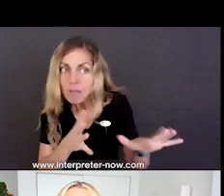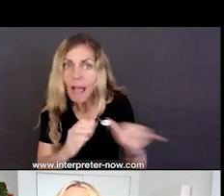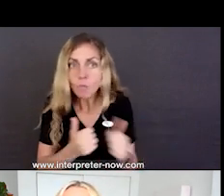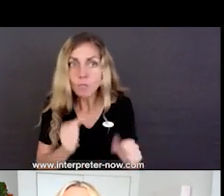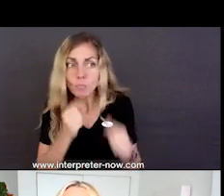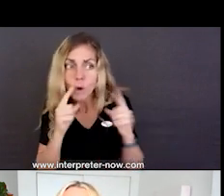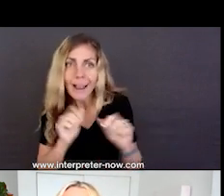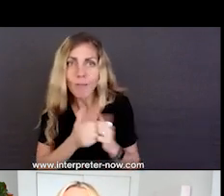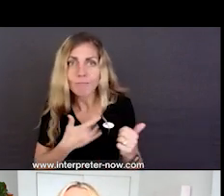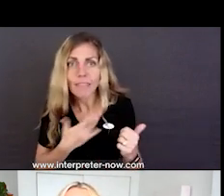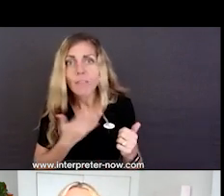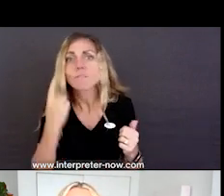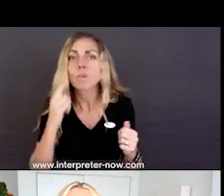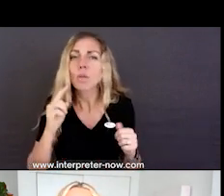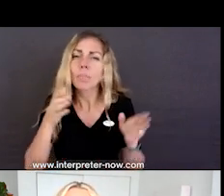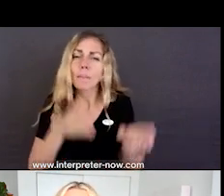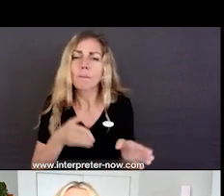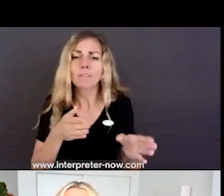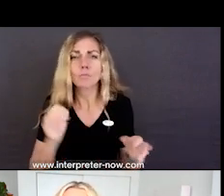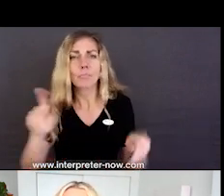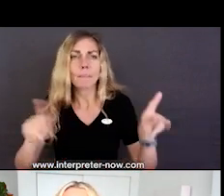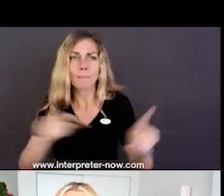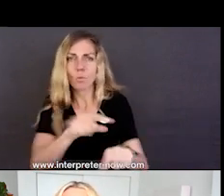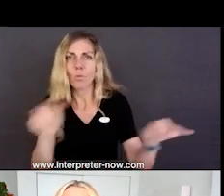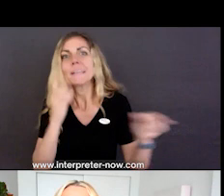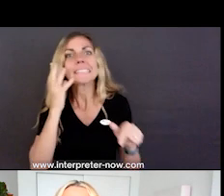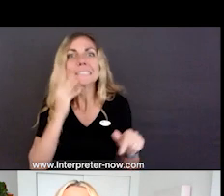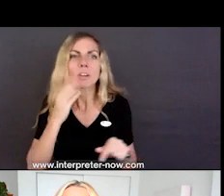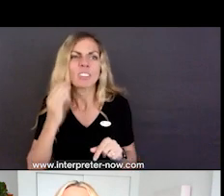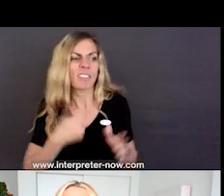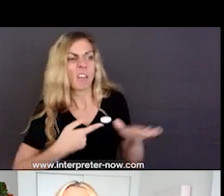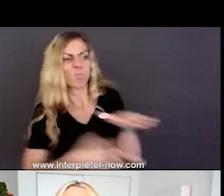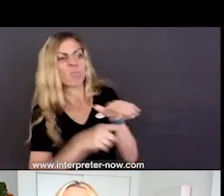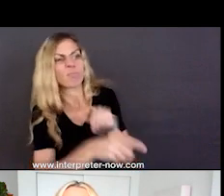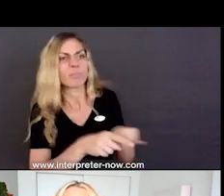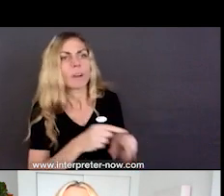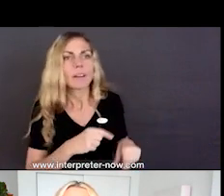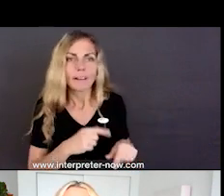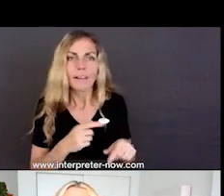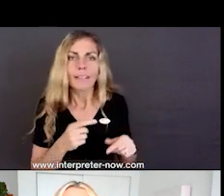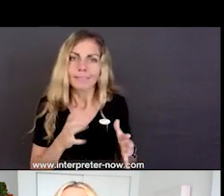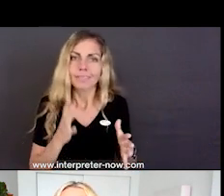See how it's working, how it's feeling to the person, the people who are experiencing microaggressions.